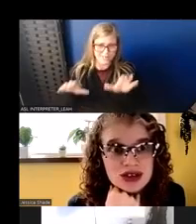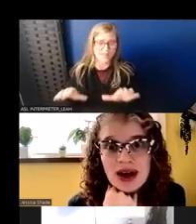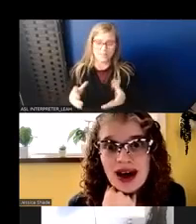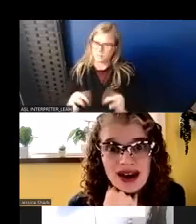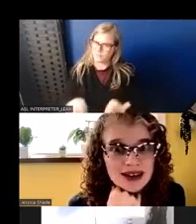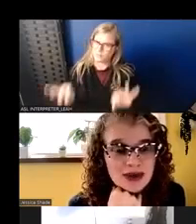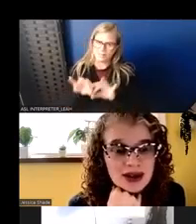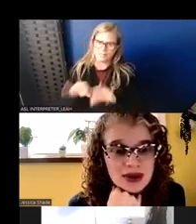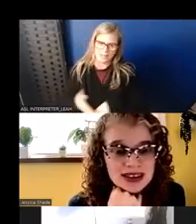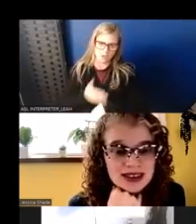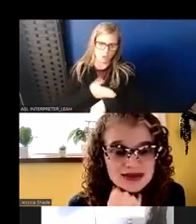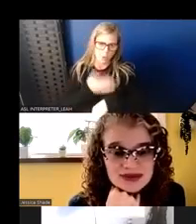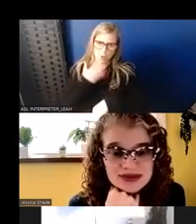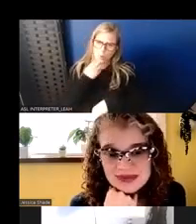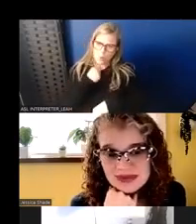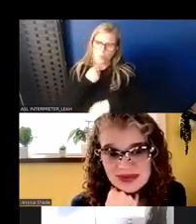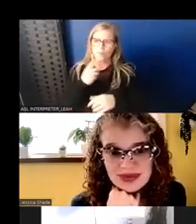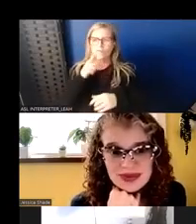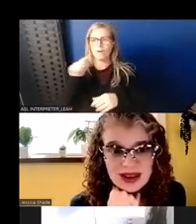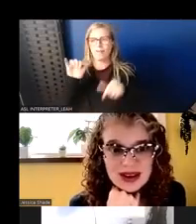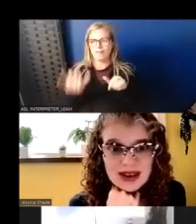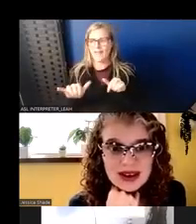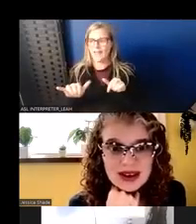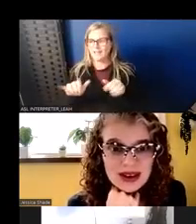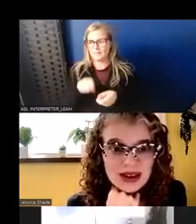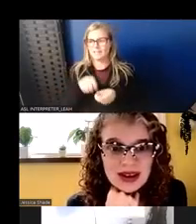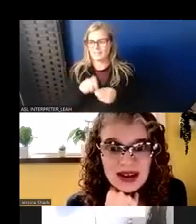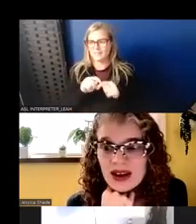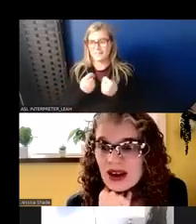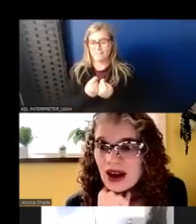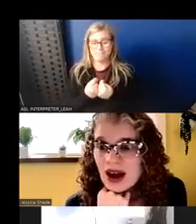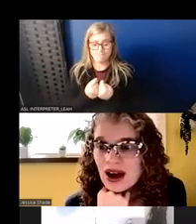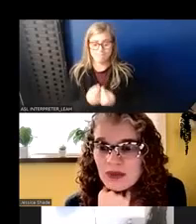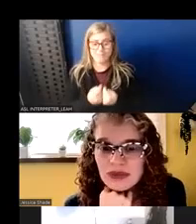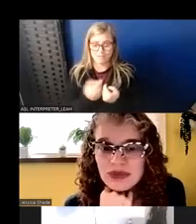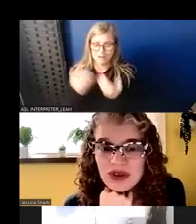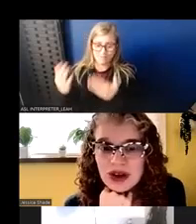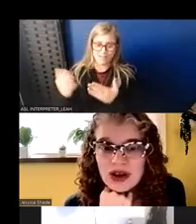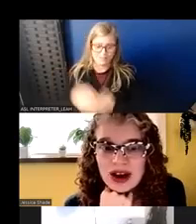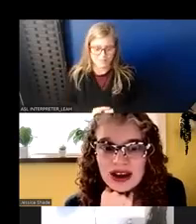So I highly recommend it. All right.